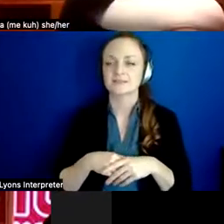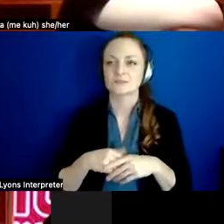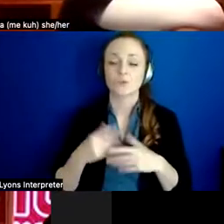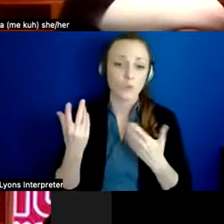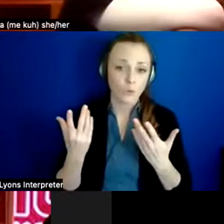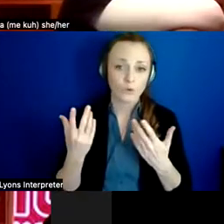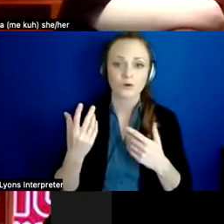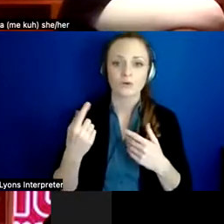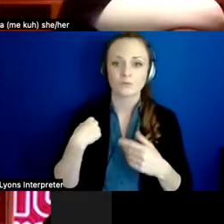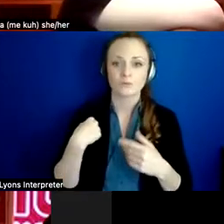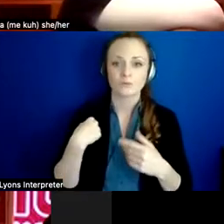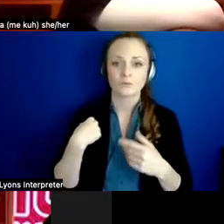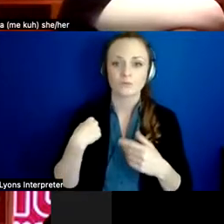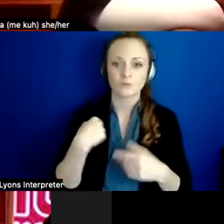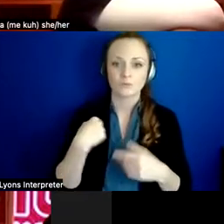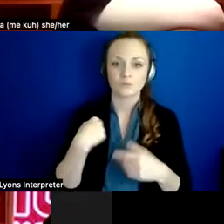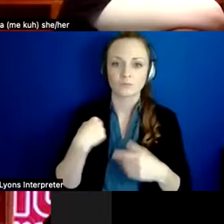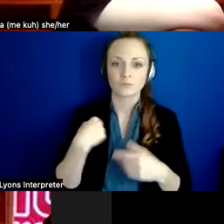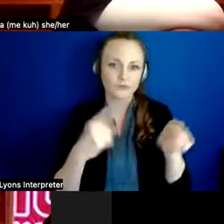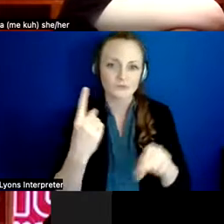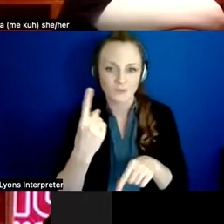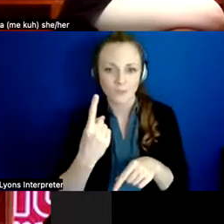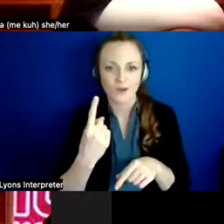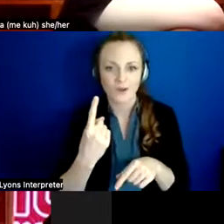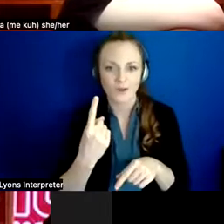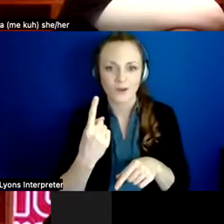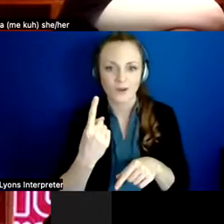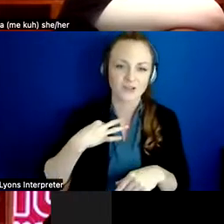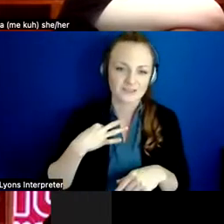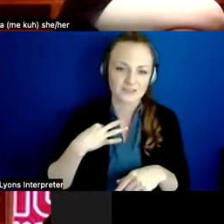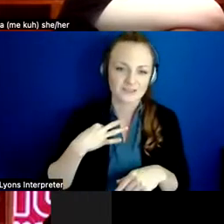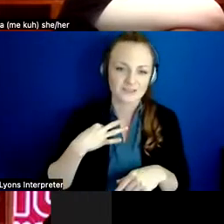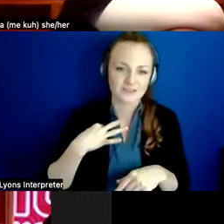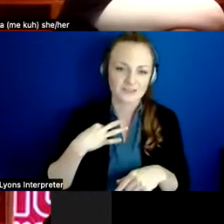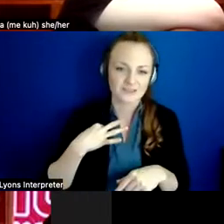at the midnight mission, or something like that. 20:10:14 The idea that there are still people who are enslaved by poverty.